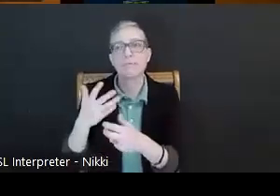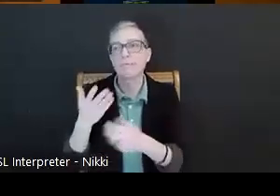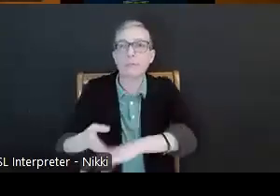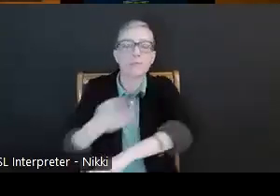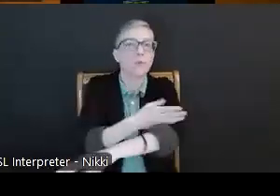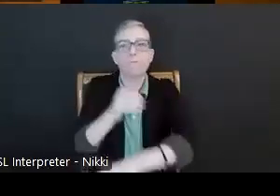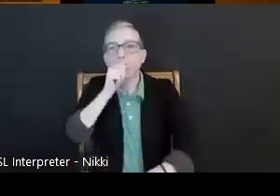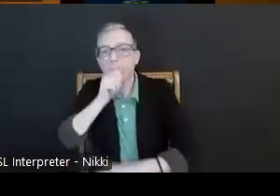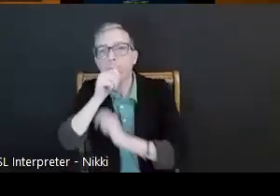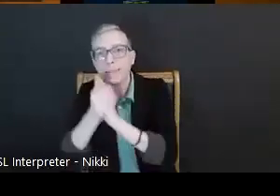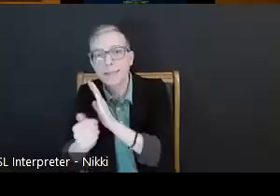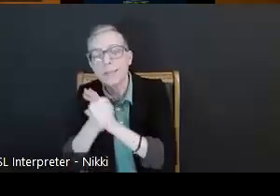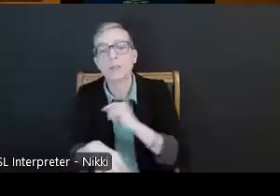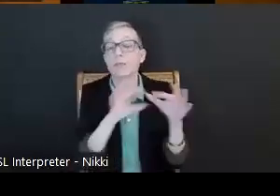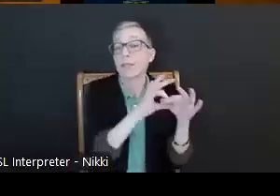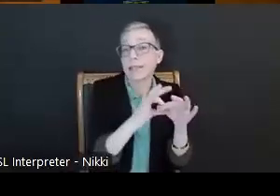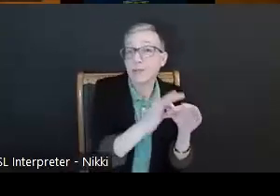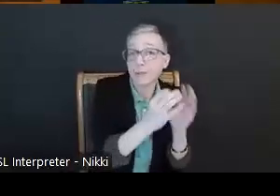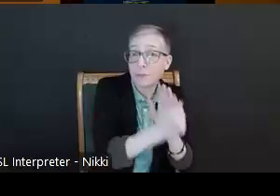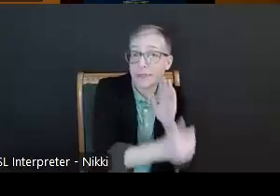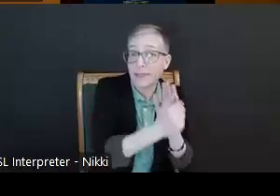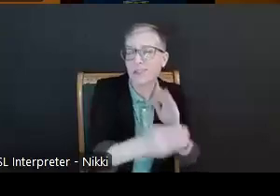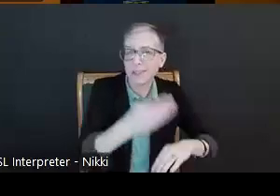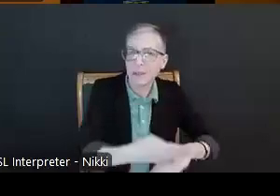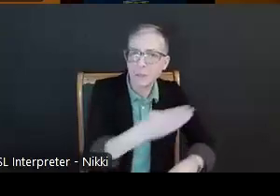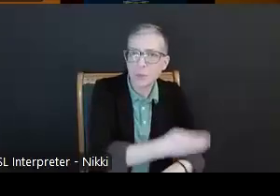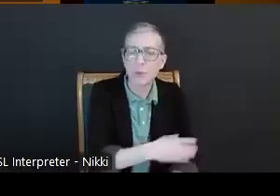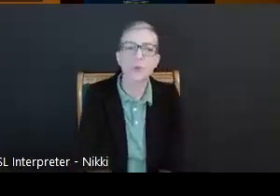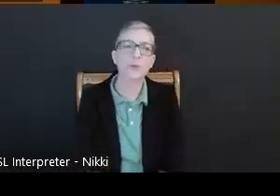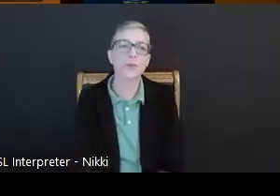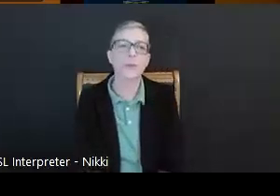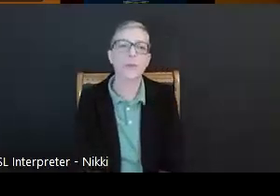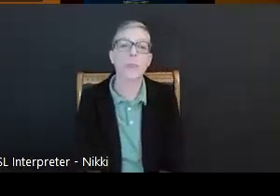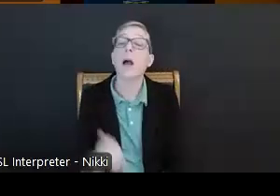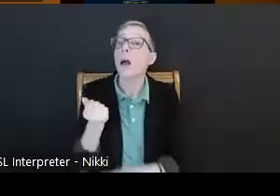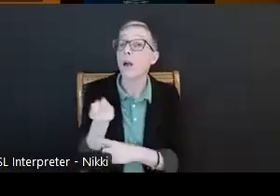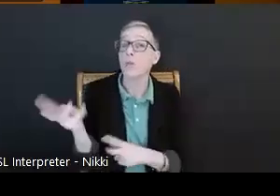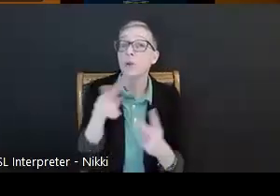theis relational strain they might feel um I did have a few diads who were in high conflict coming